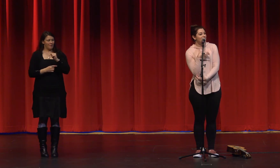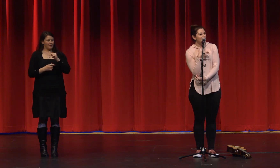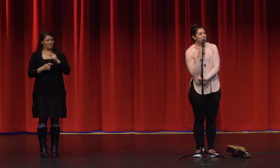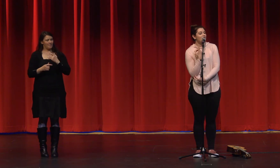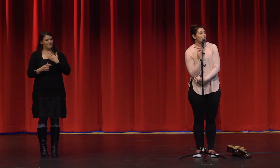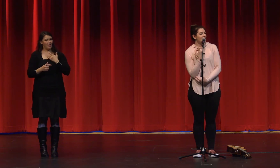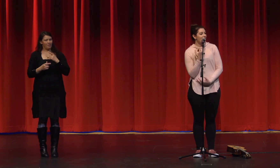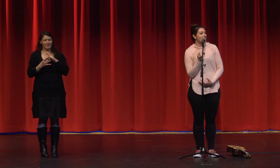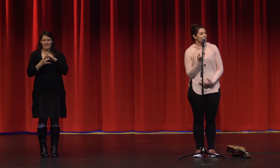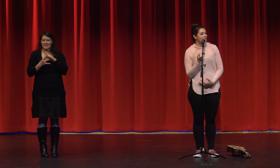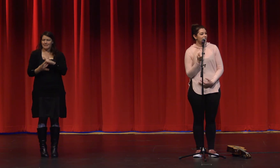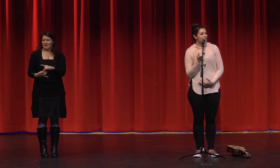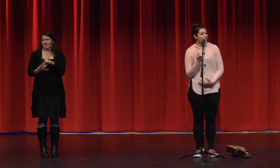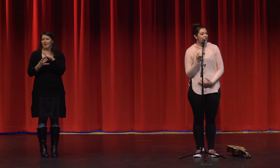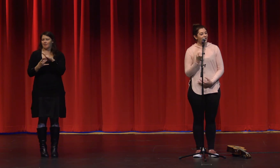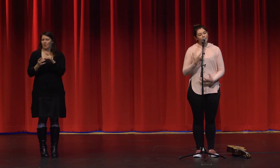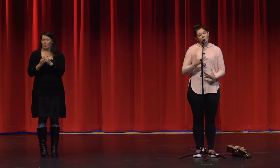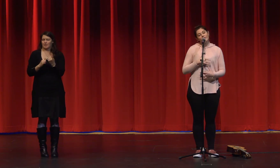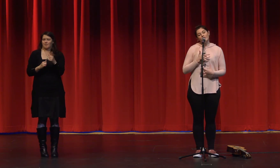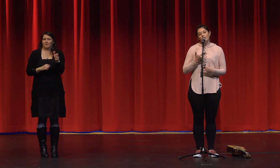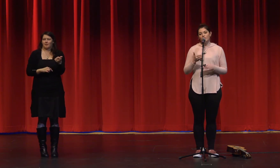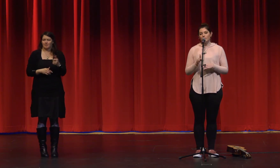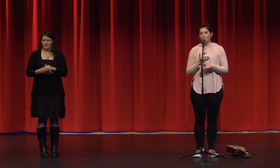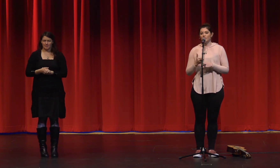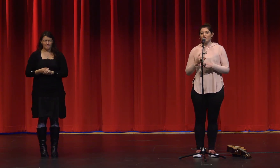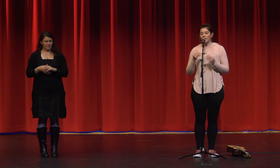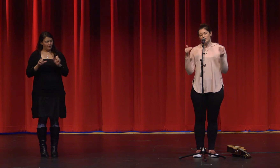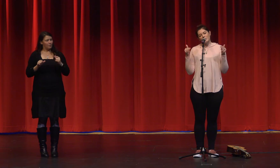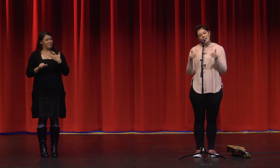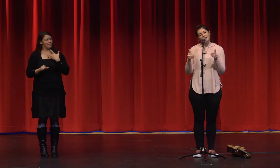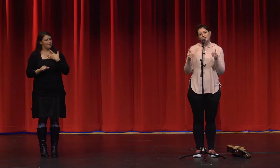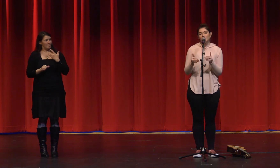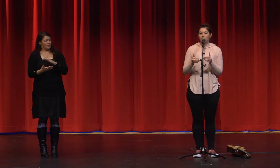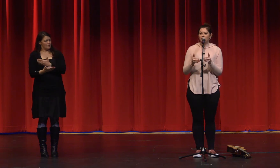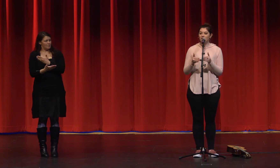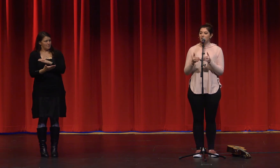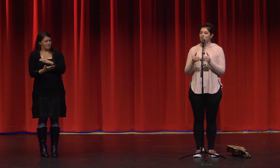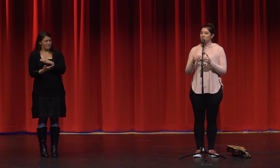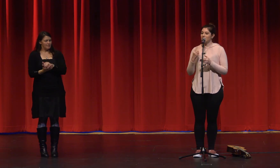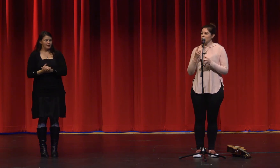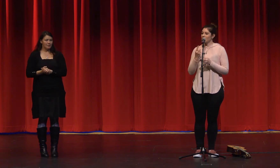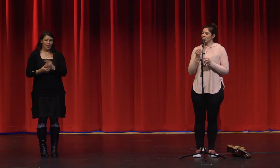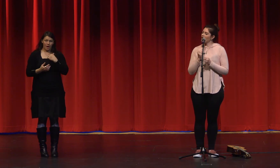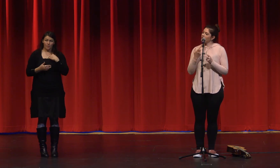something else. I could feel music. I was paying attention to something that other